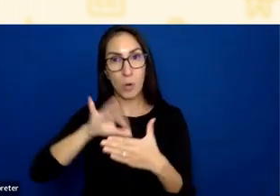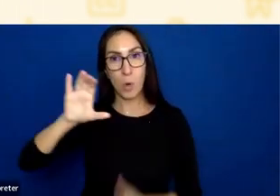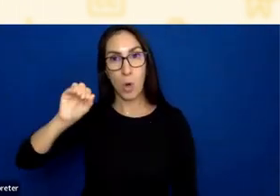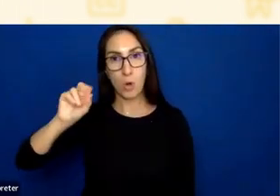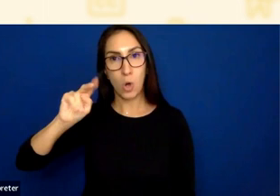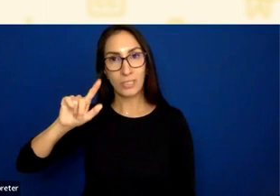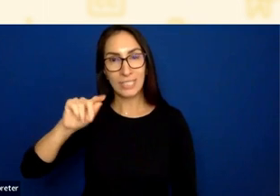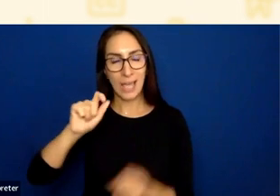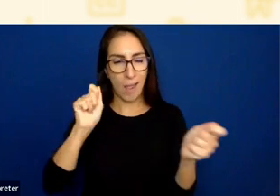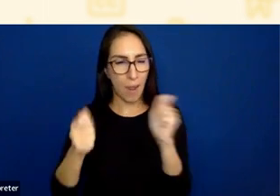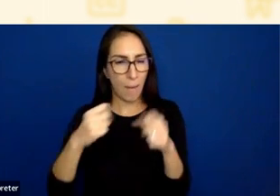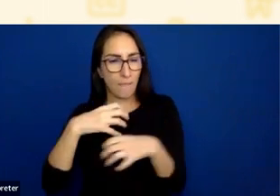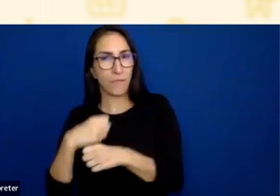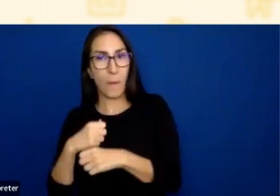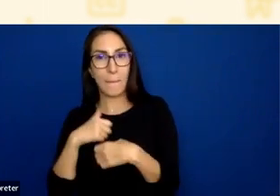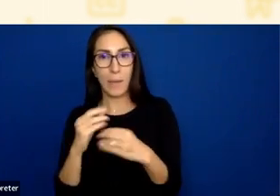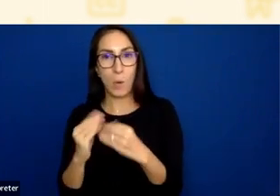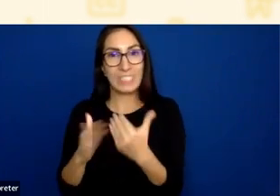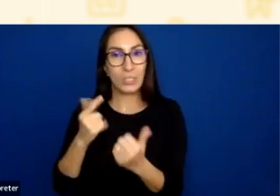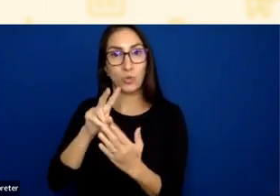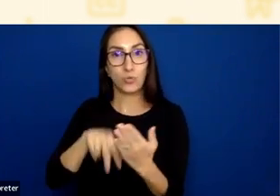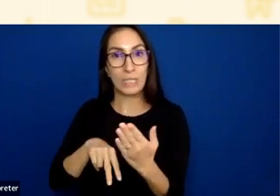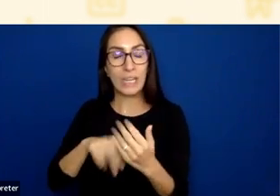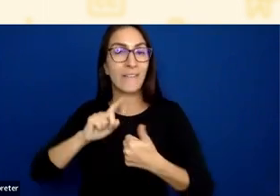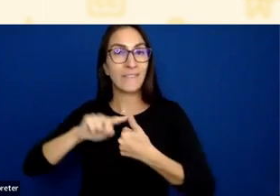There’s things like the Hemingway app at Hemingwayapp.com.